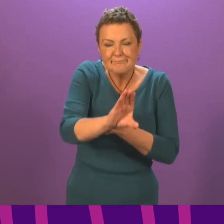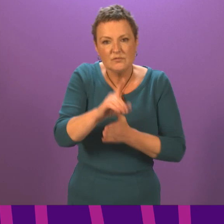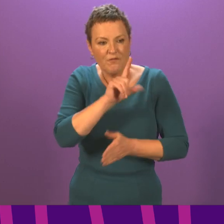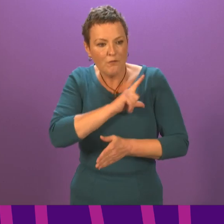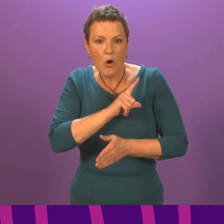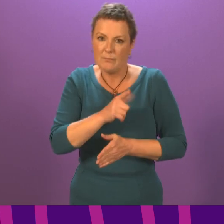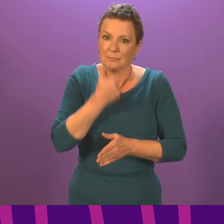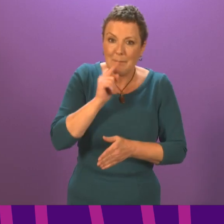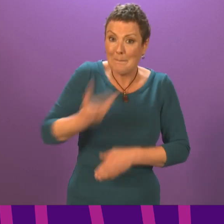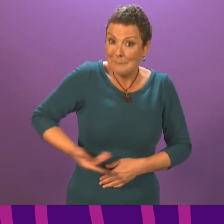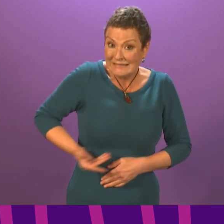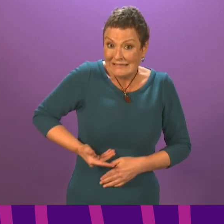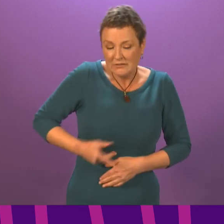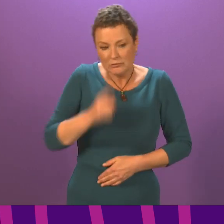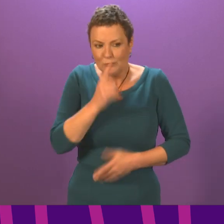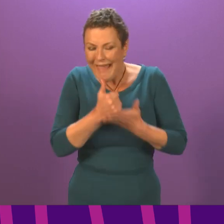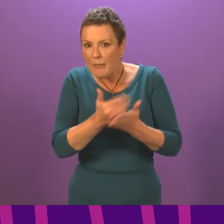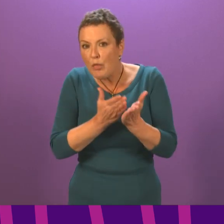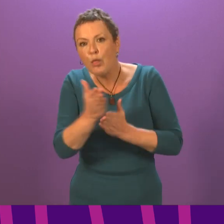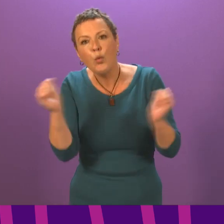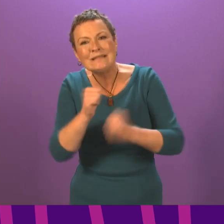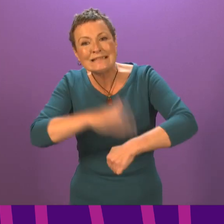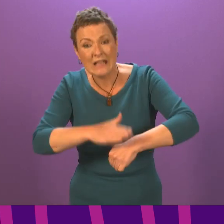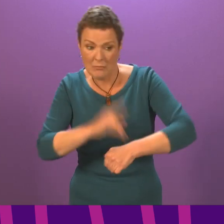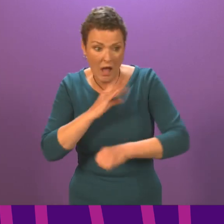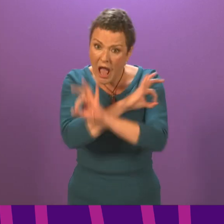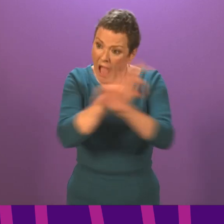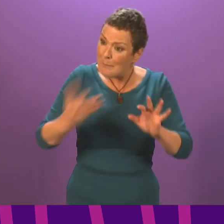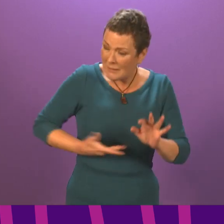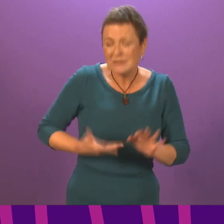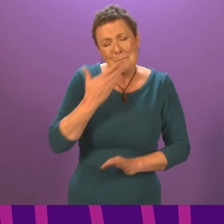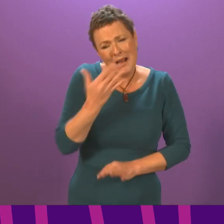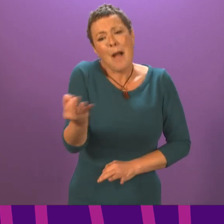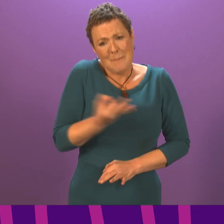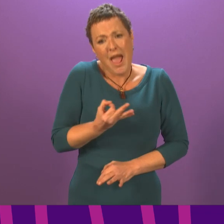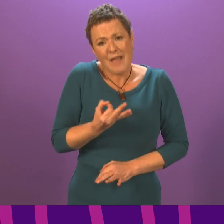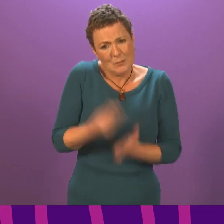winter. I encourage all eligible businesses to make full use of that.